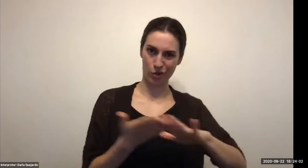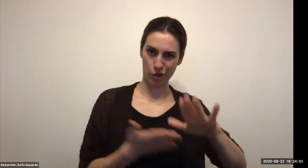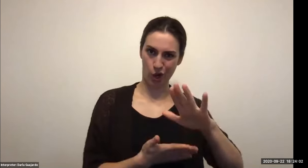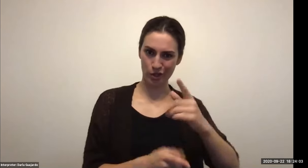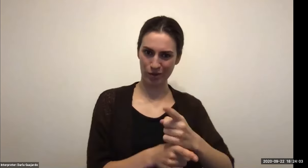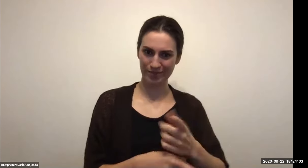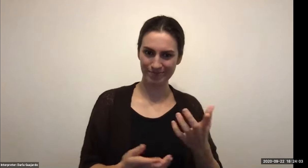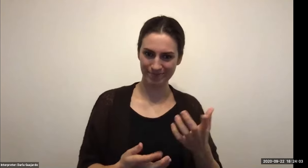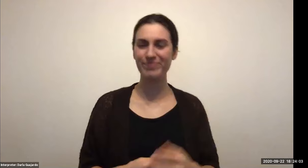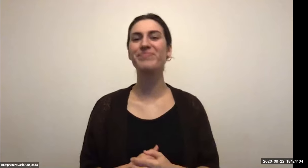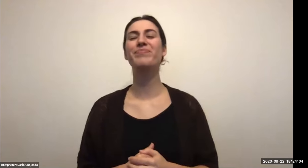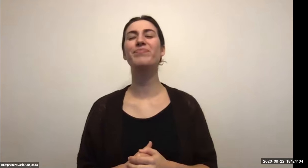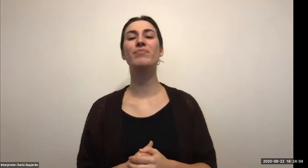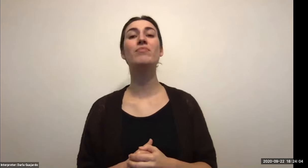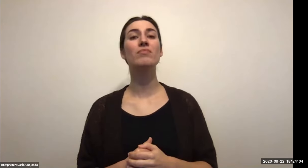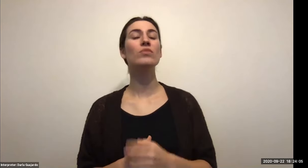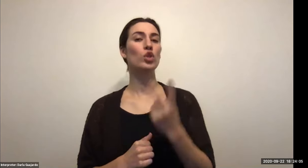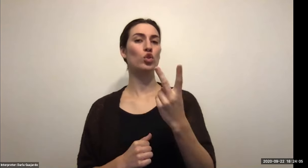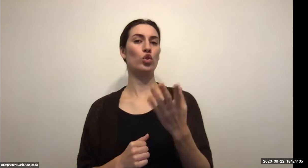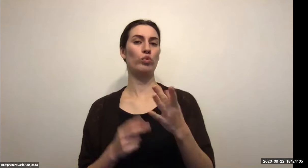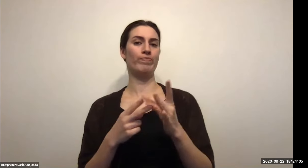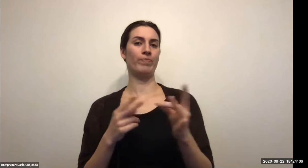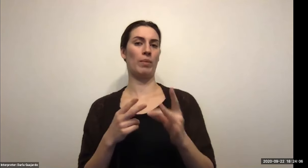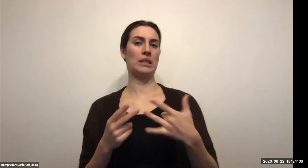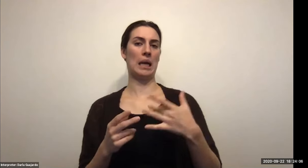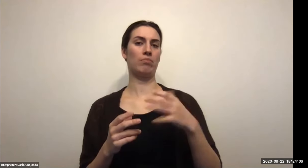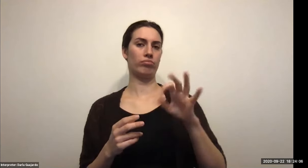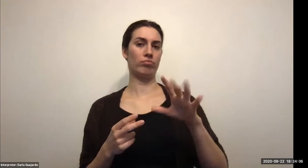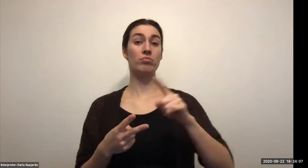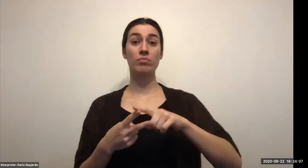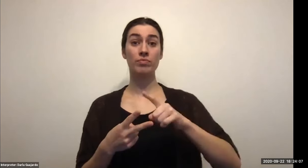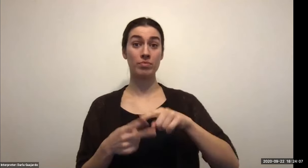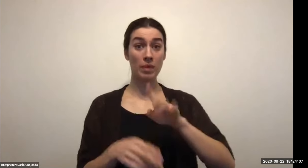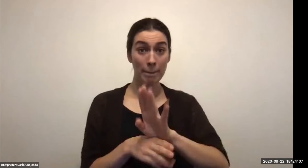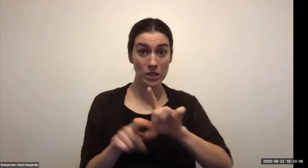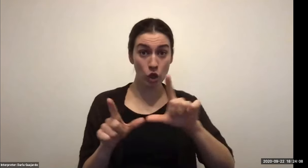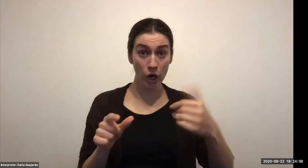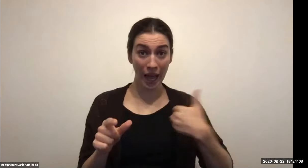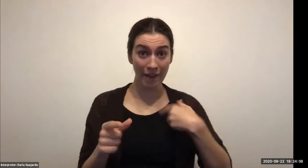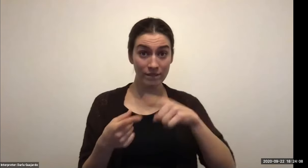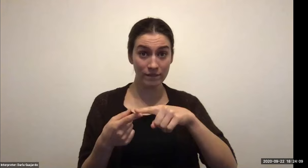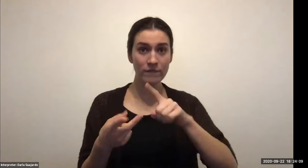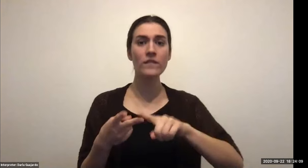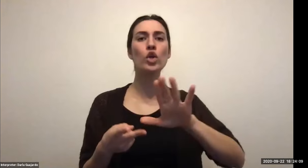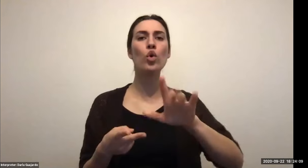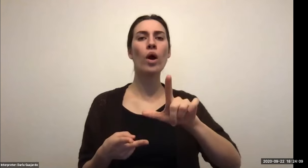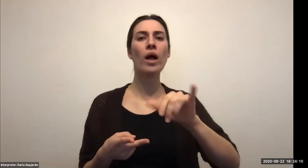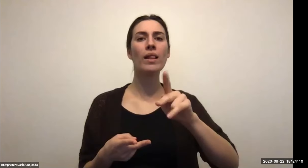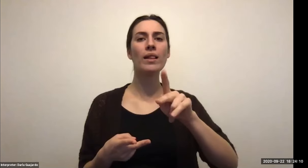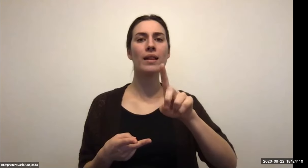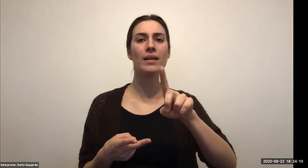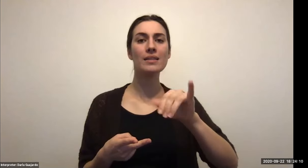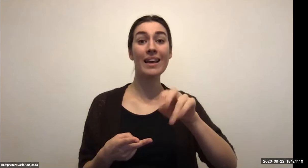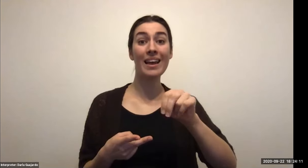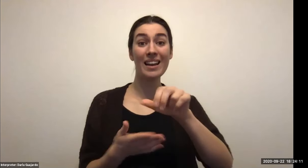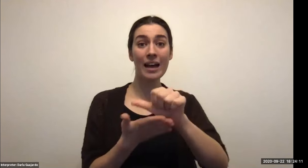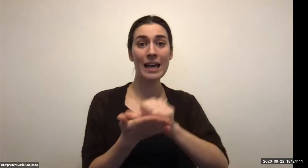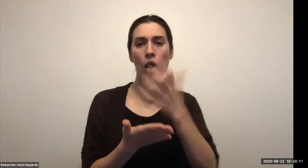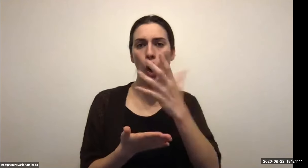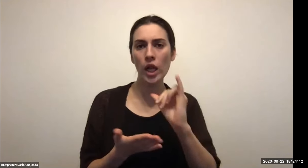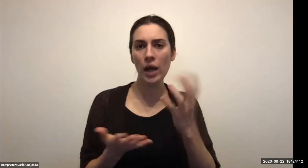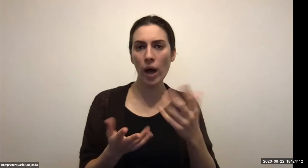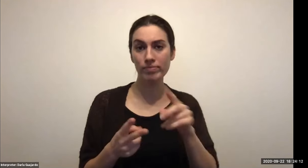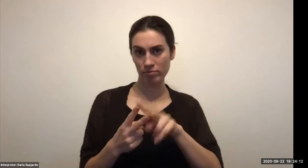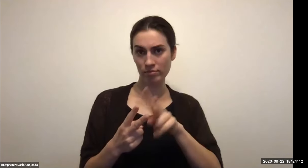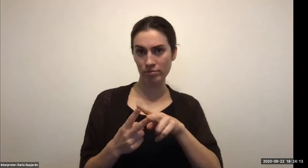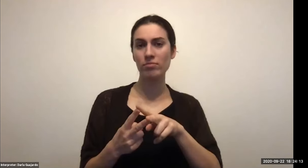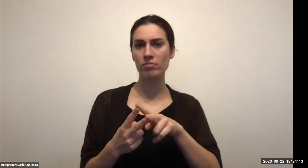Keith Wolling: The state brings to the table is quite unique. And we're quite diverse but but to really to zero in on that that tourism is vital to the success of many car economies around the world.